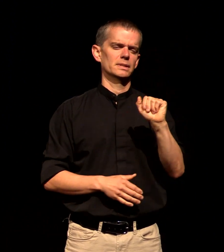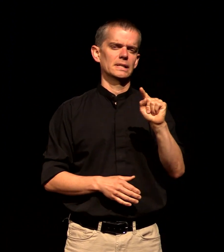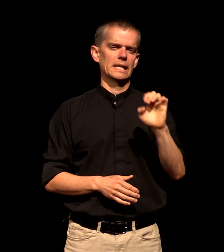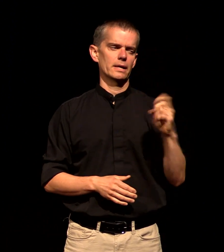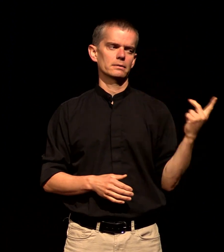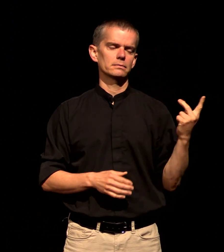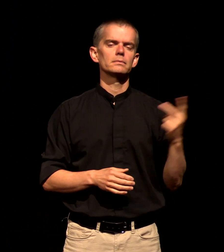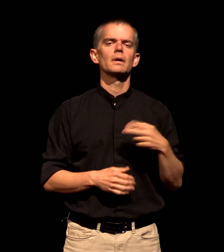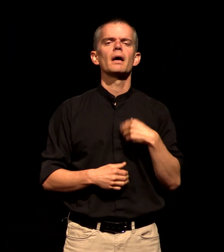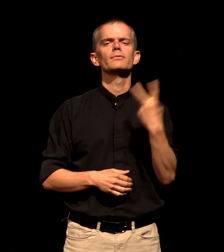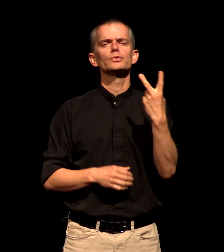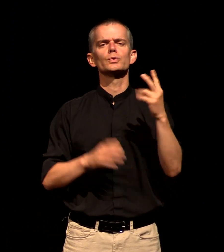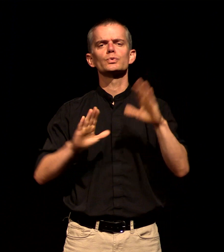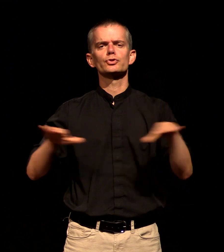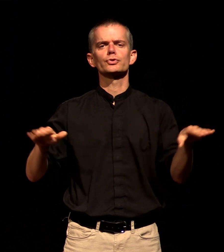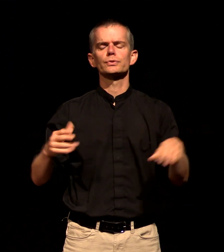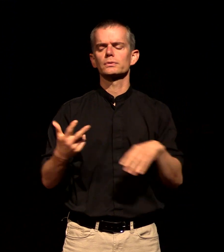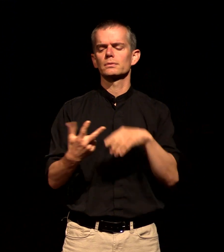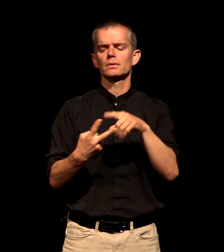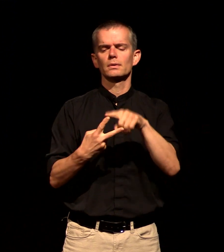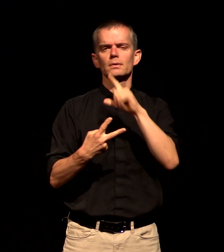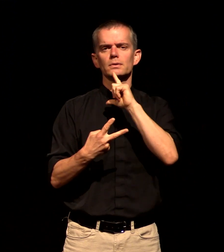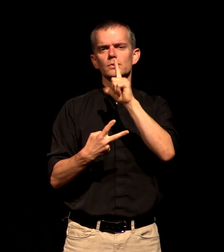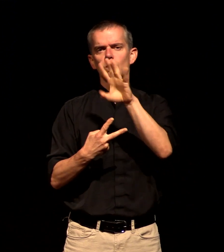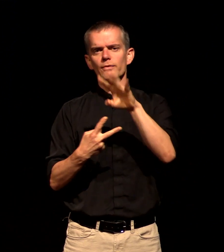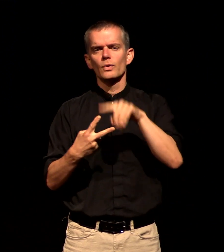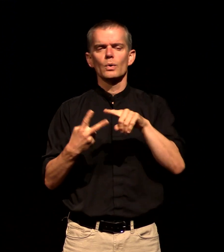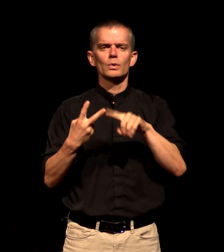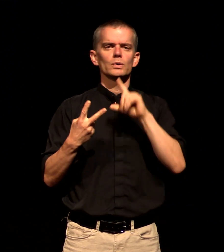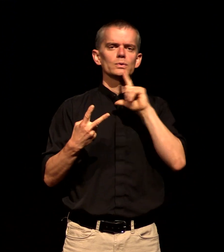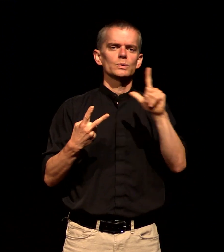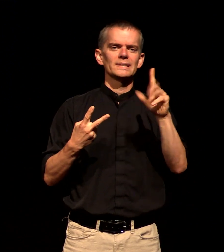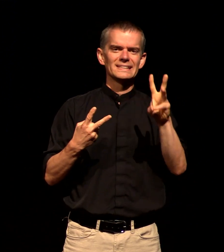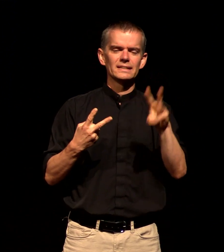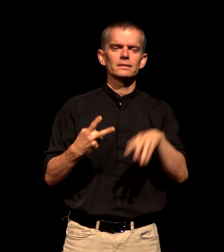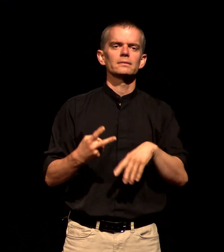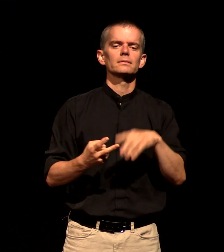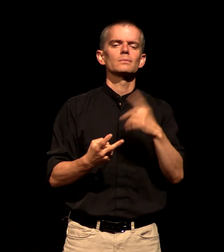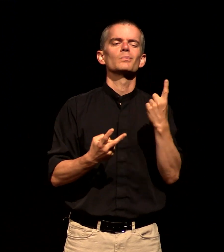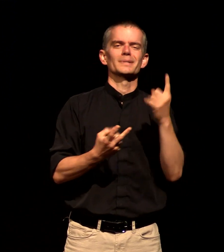children, we've 24 and 26. We've got a daughter in law now. And